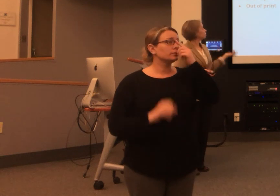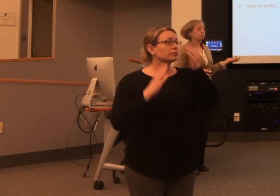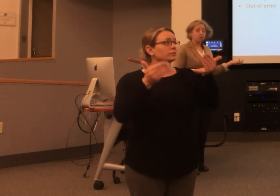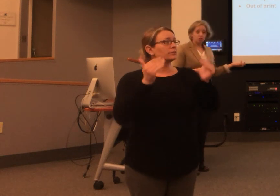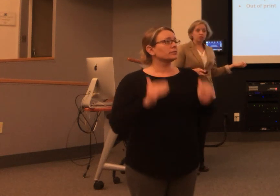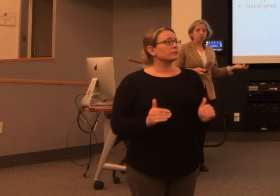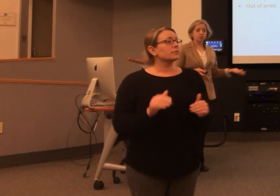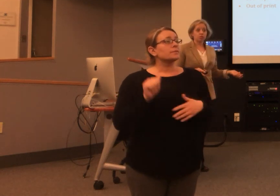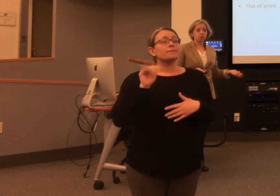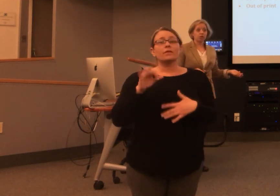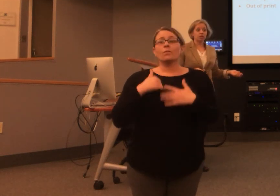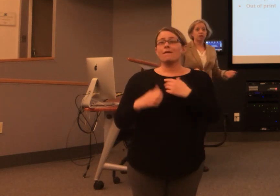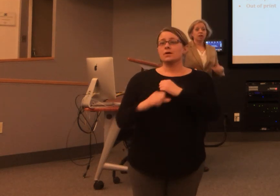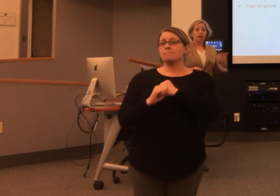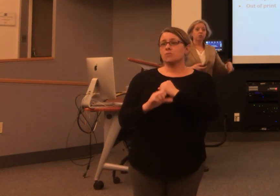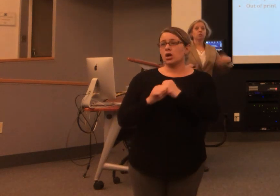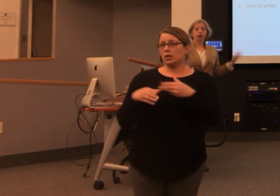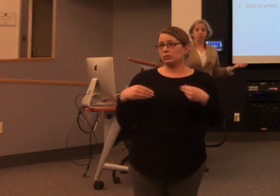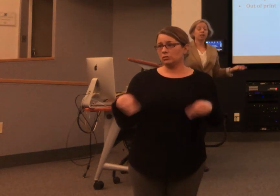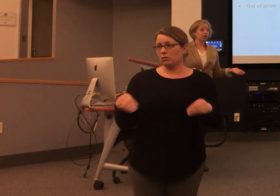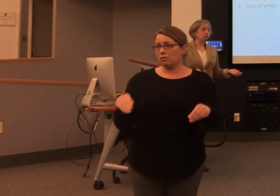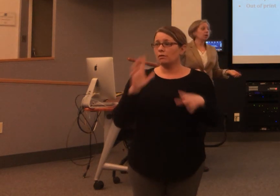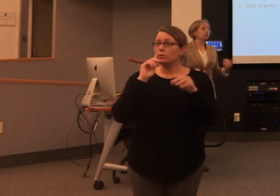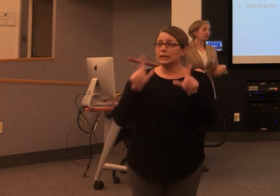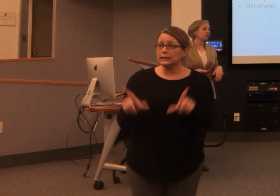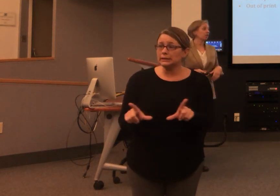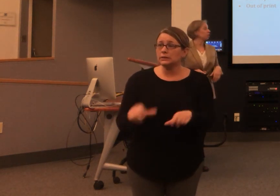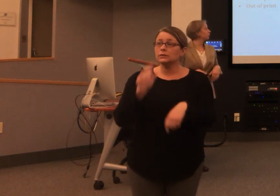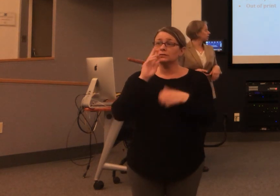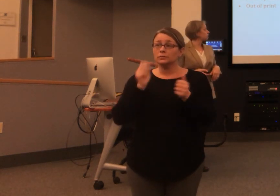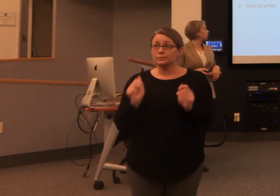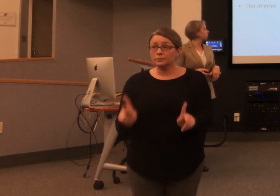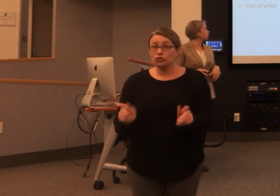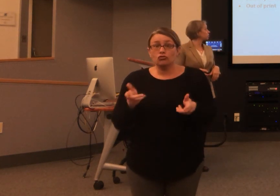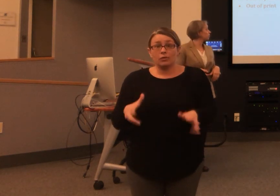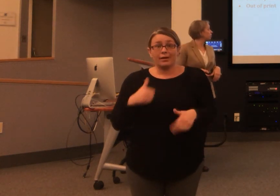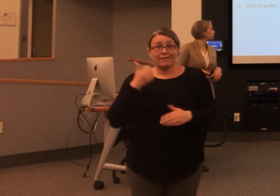for permissions for the work and you copy it anyway, that's gonna argue against your use.